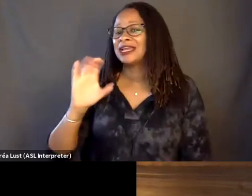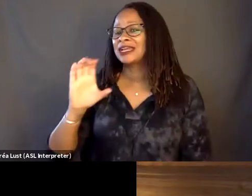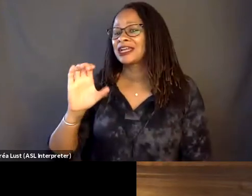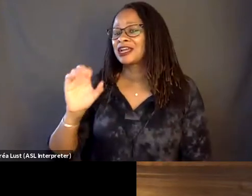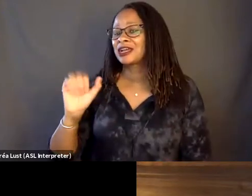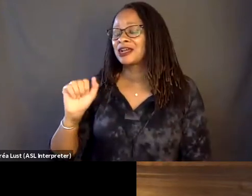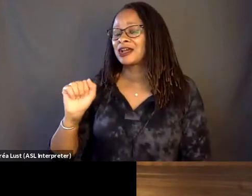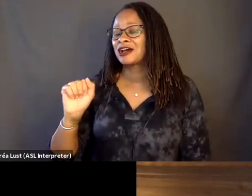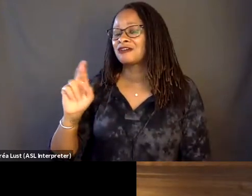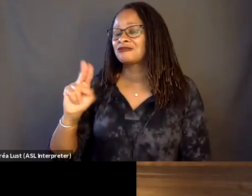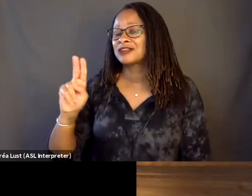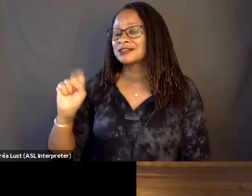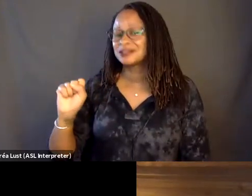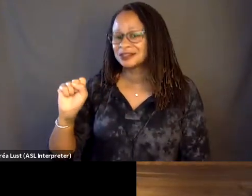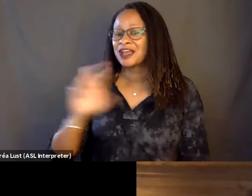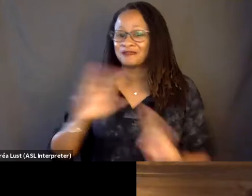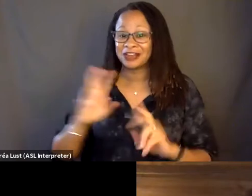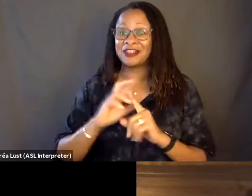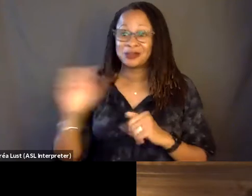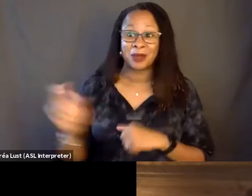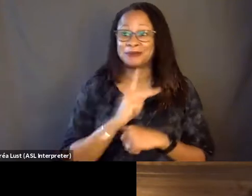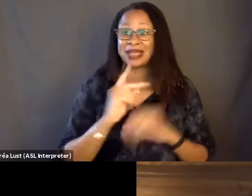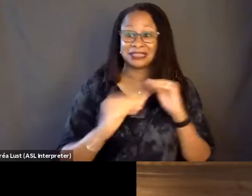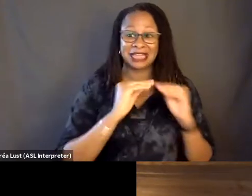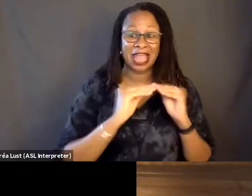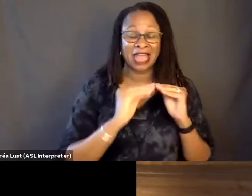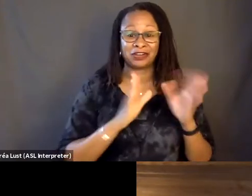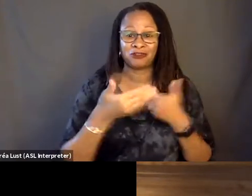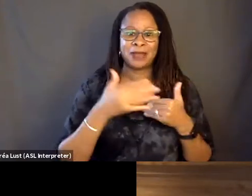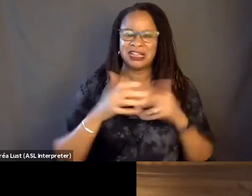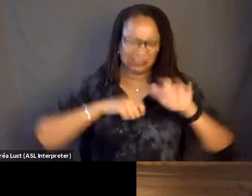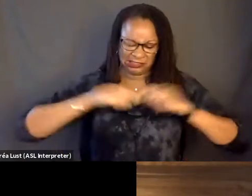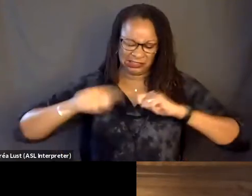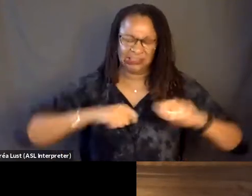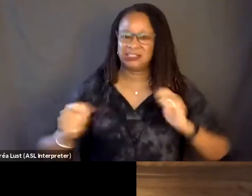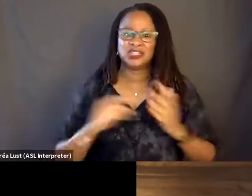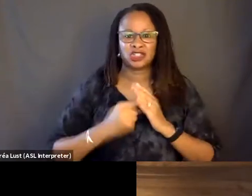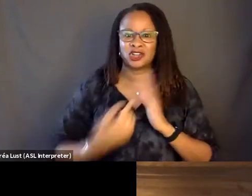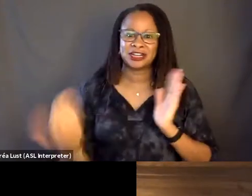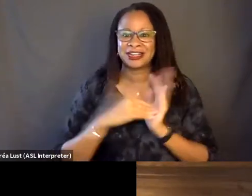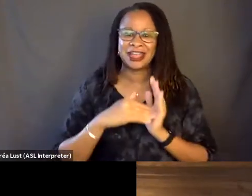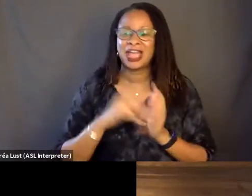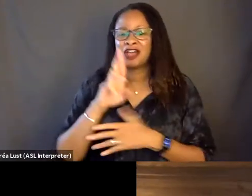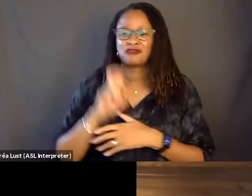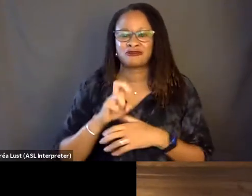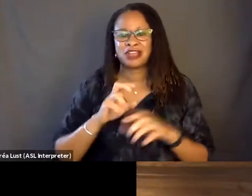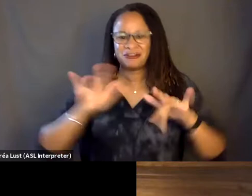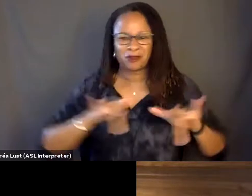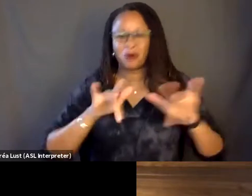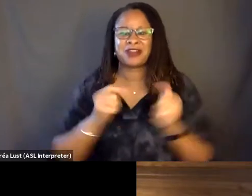And then you went back to the editing room and tore it all up again, and completely rerecorded the movie